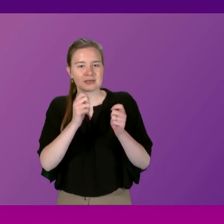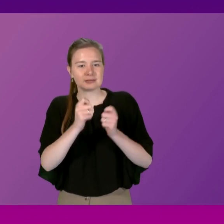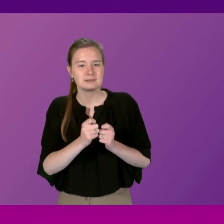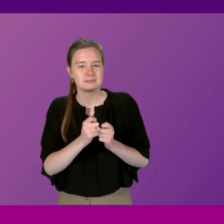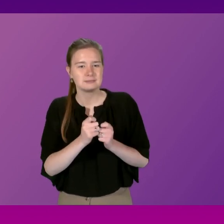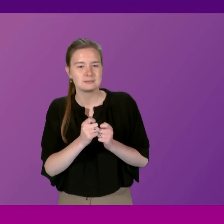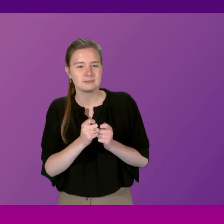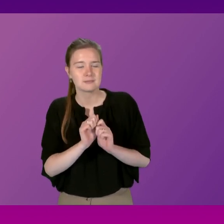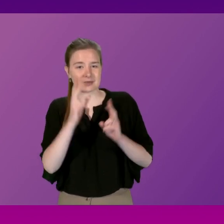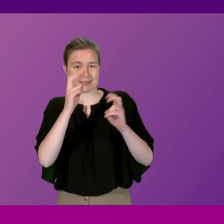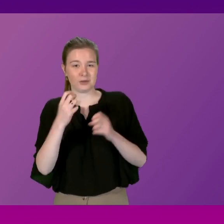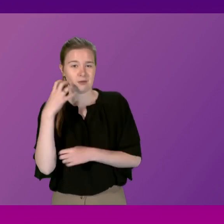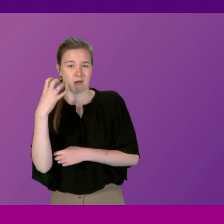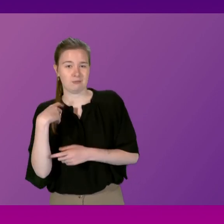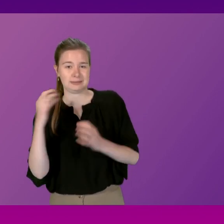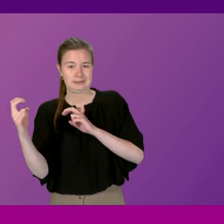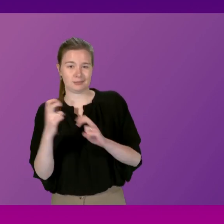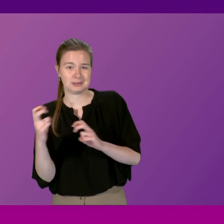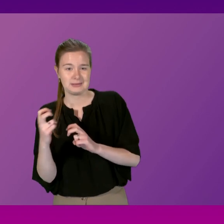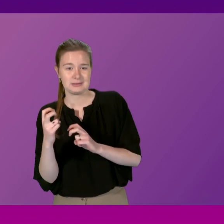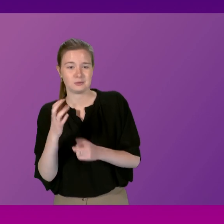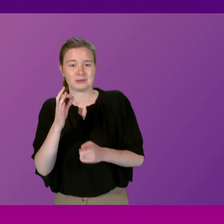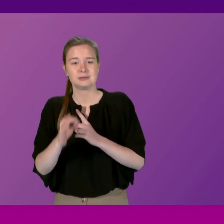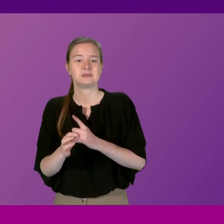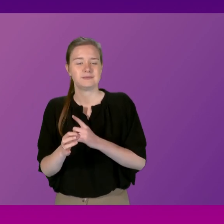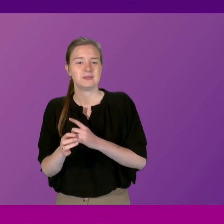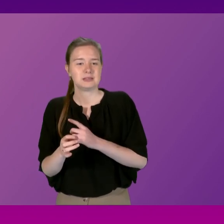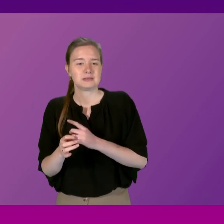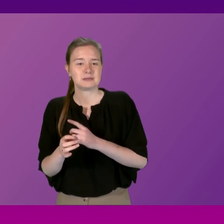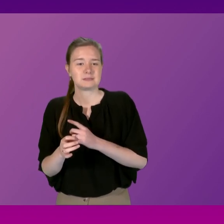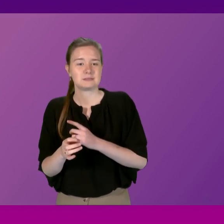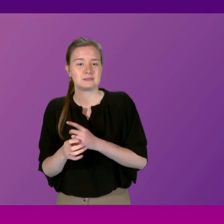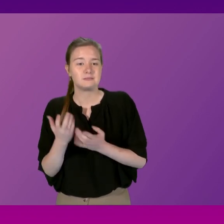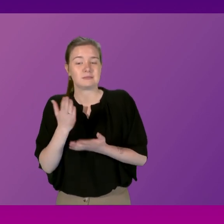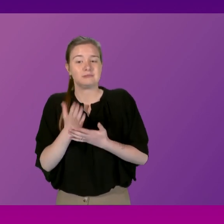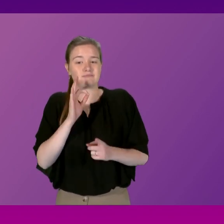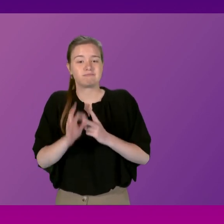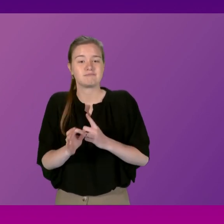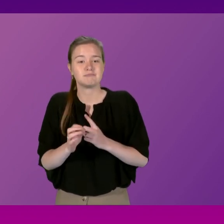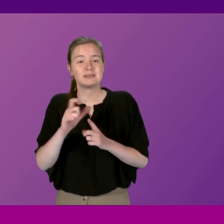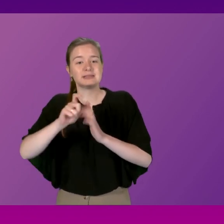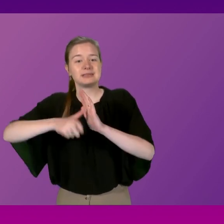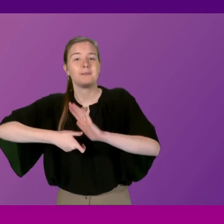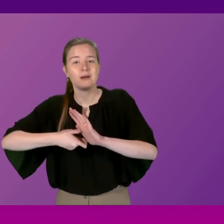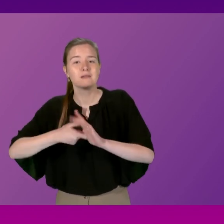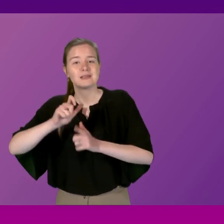to the title of the Government’s debate on disability and disabled people in particular.